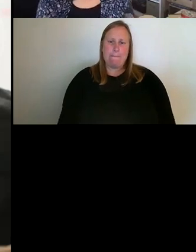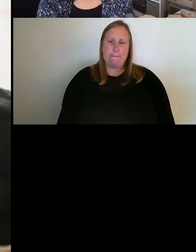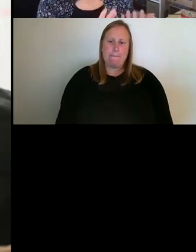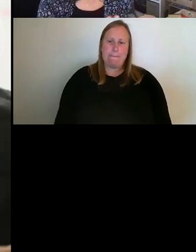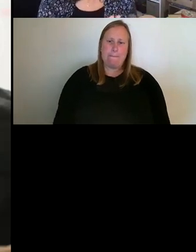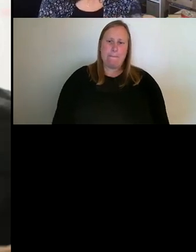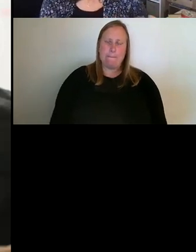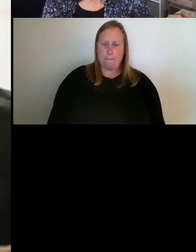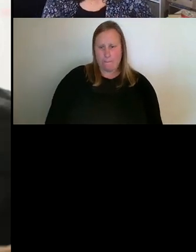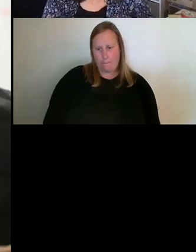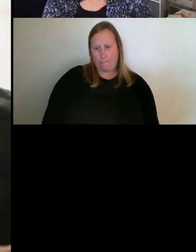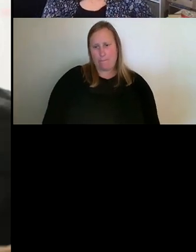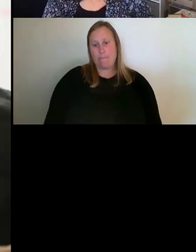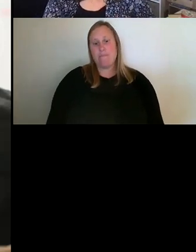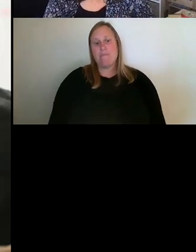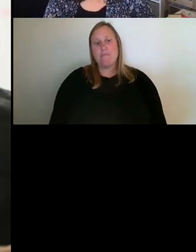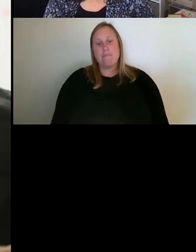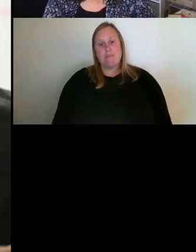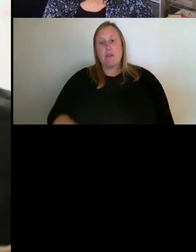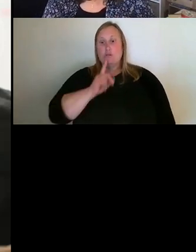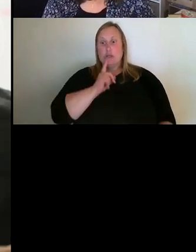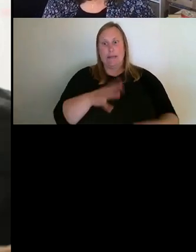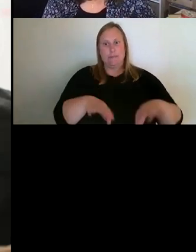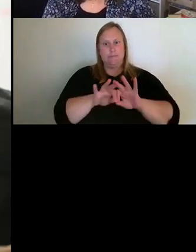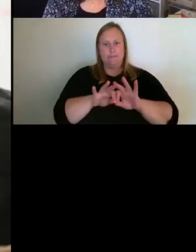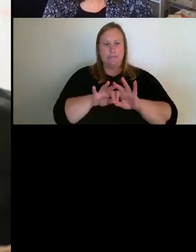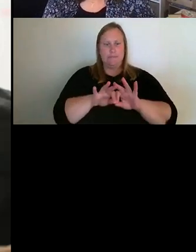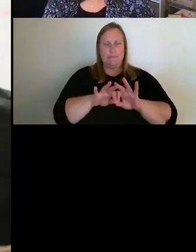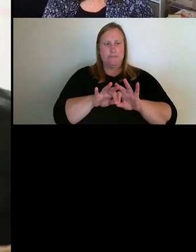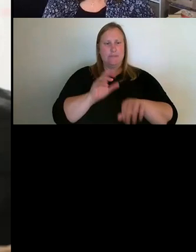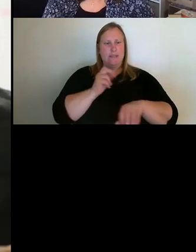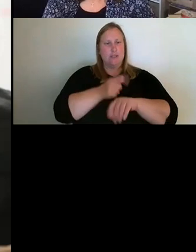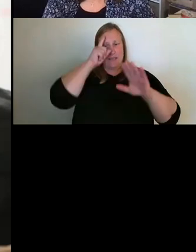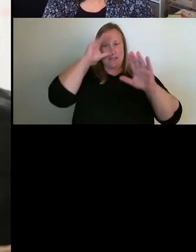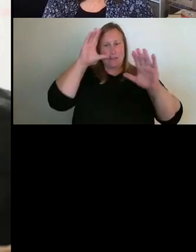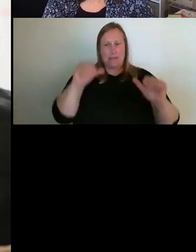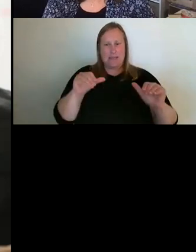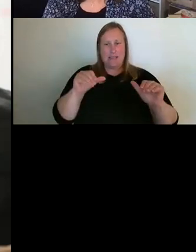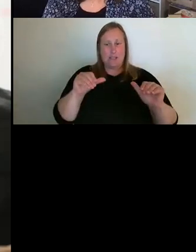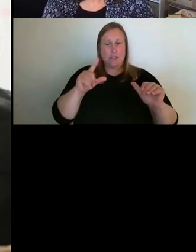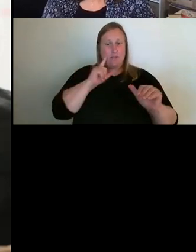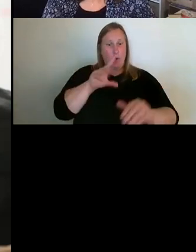Glenda Sims: So, what's really valuable is to set expectations in advance for engagement because